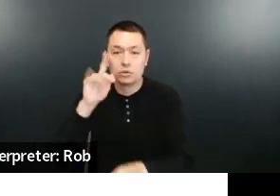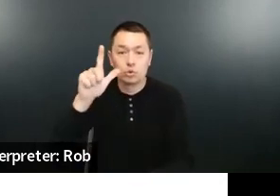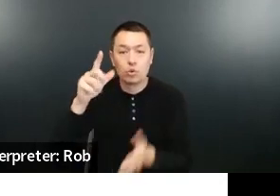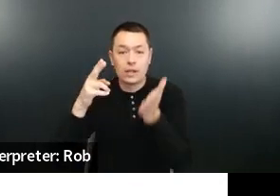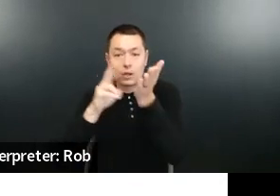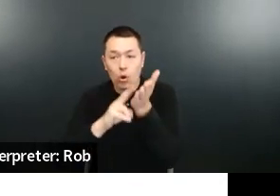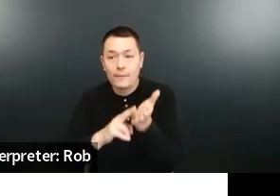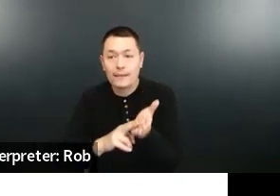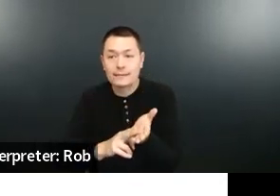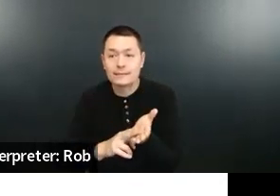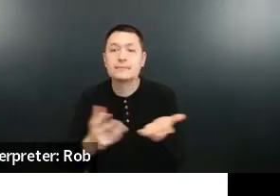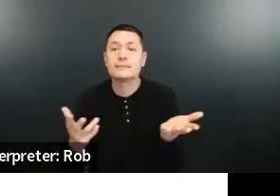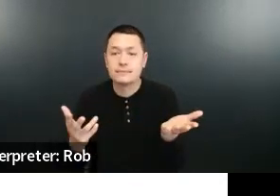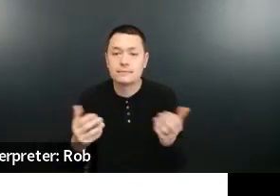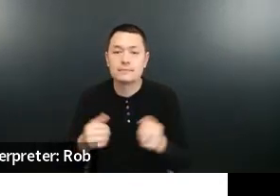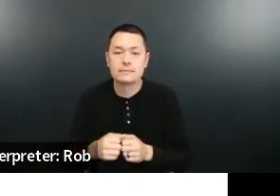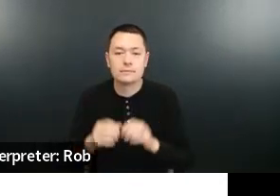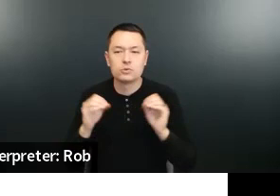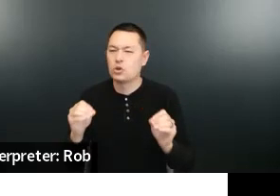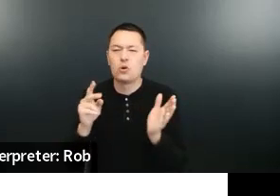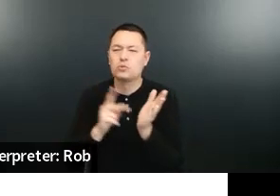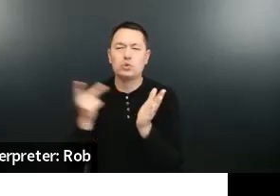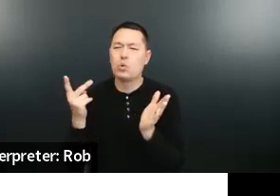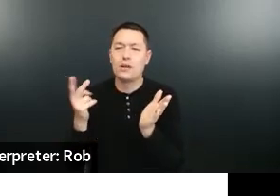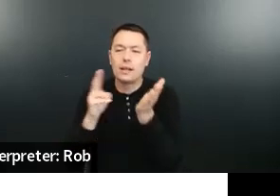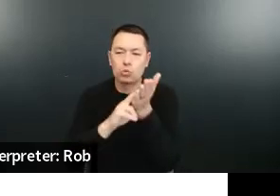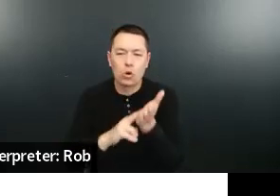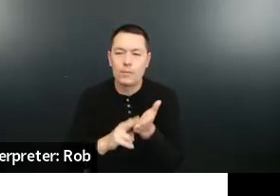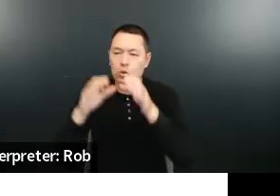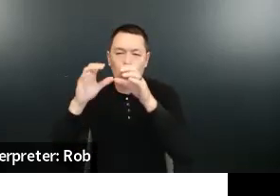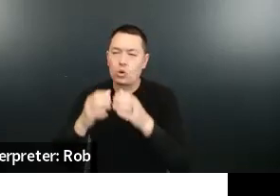Apparently, there is no doing match courses in biology.